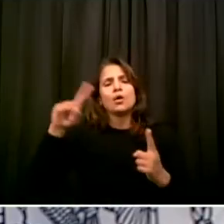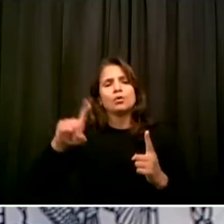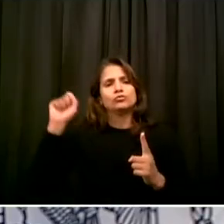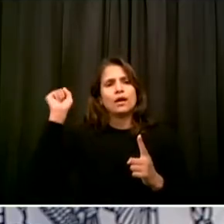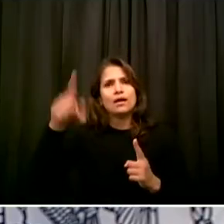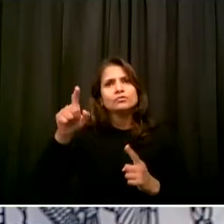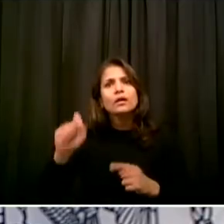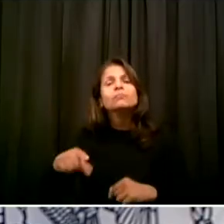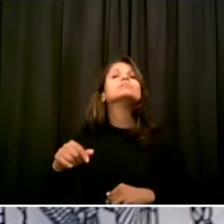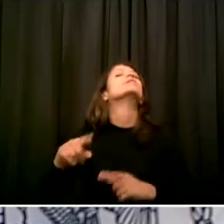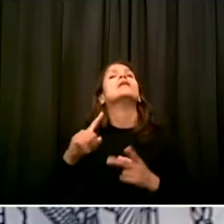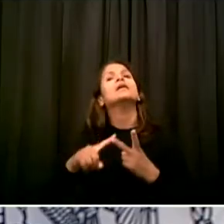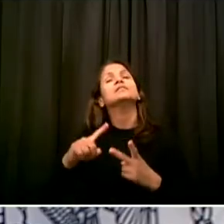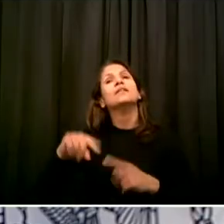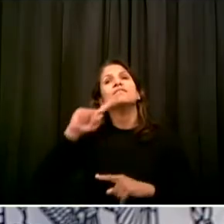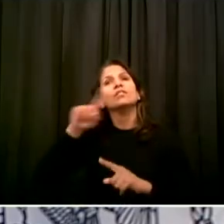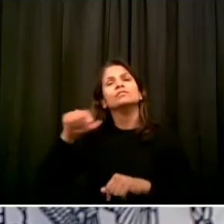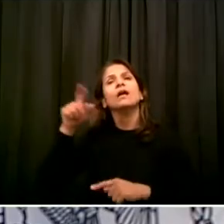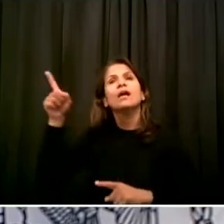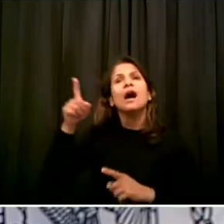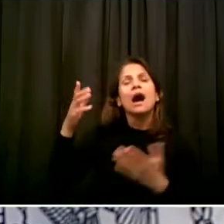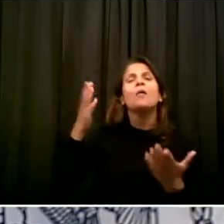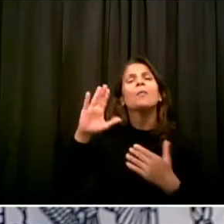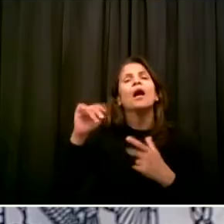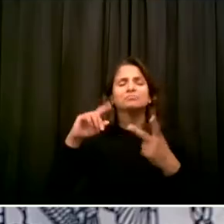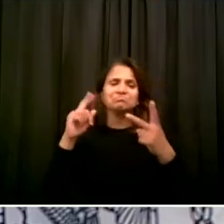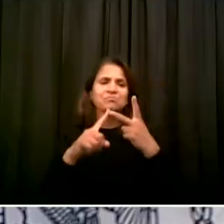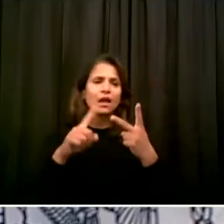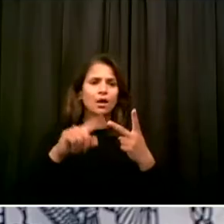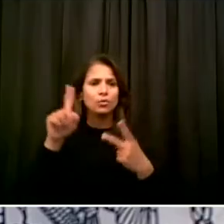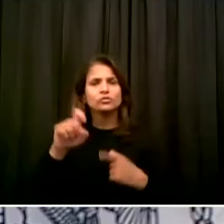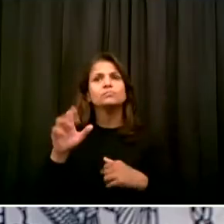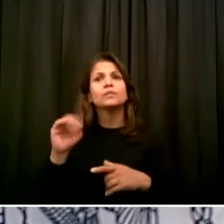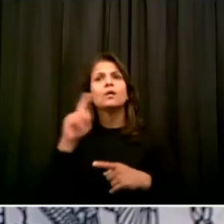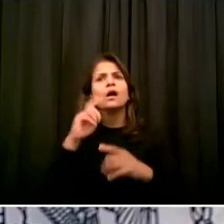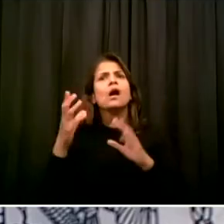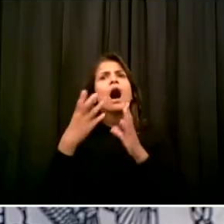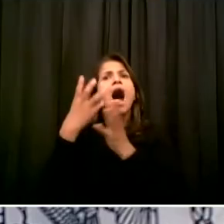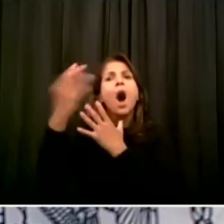QUESTION I DON'T FEEL LIKE I GOT A FULL ANSWER MY FIRST